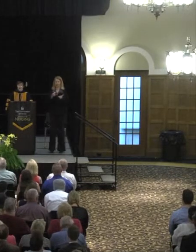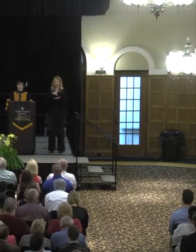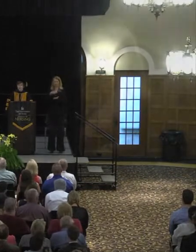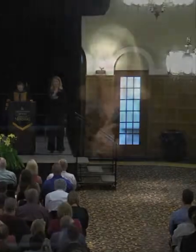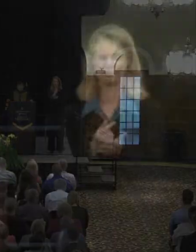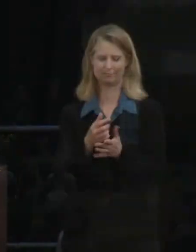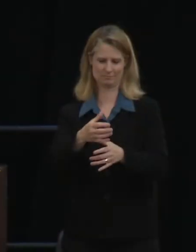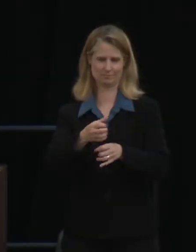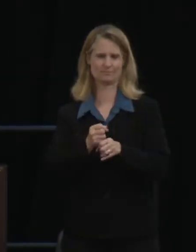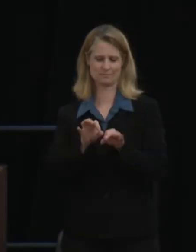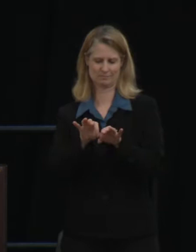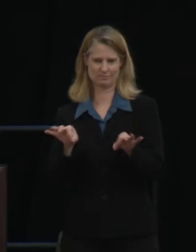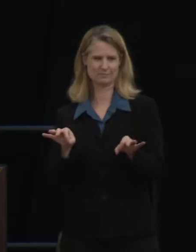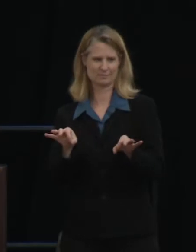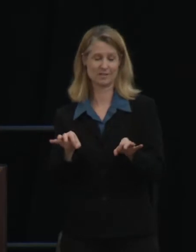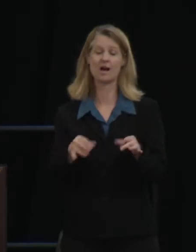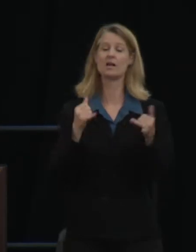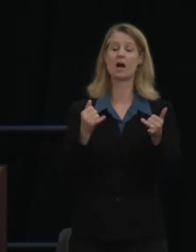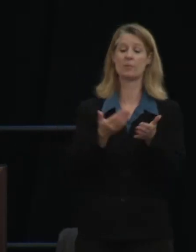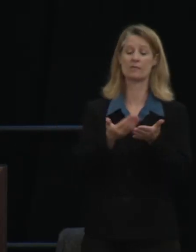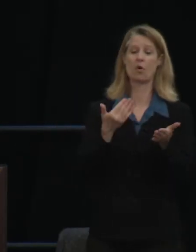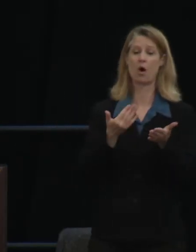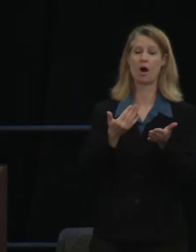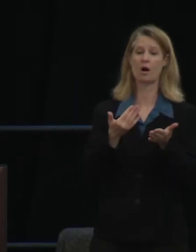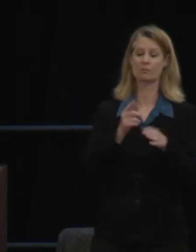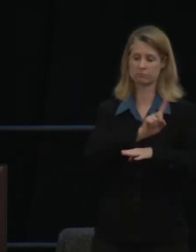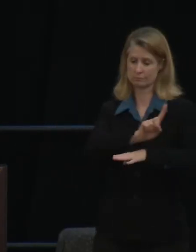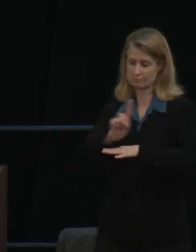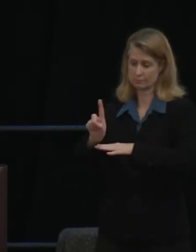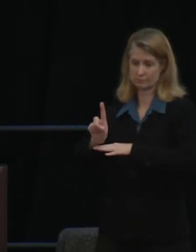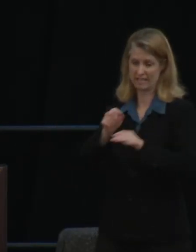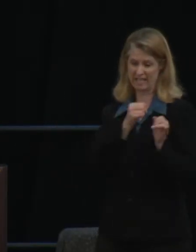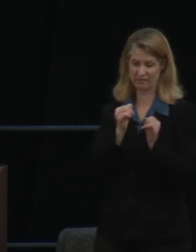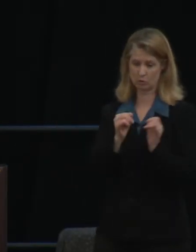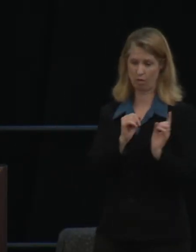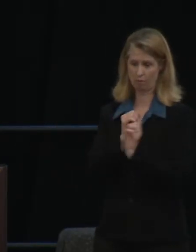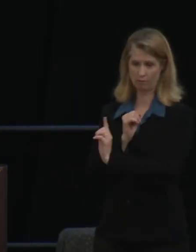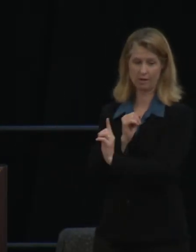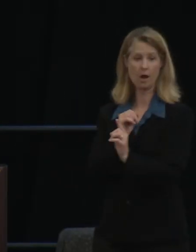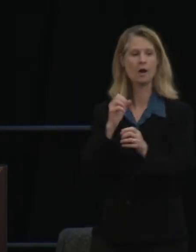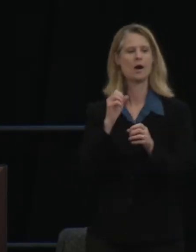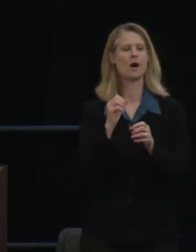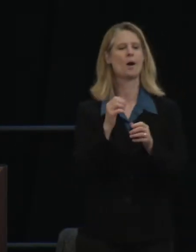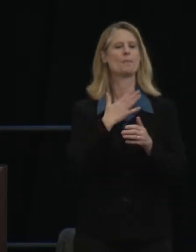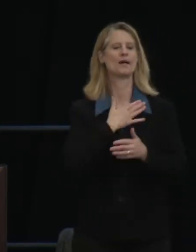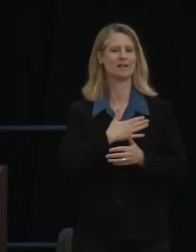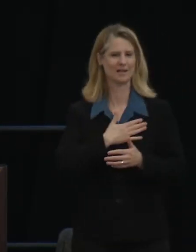Now, before we recognize each of you individually, please mark your new status as